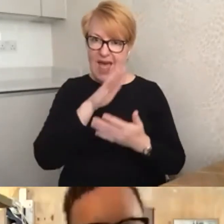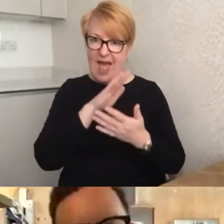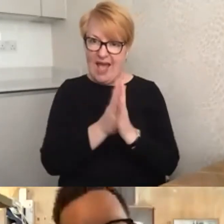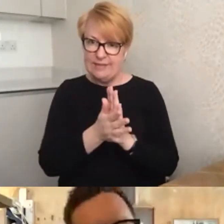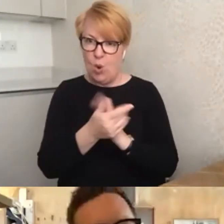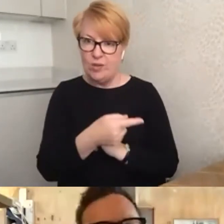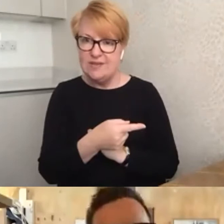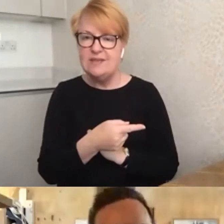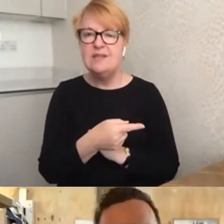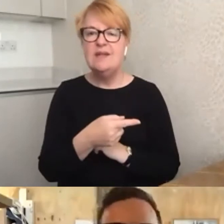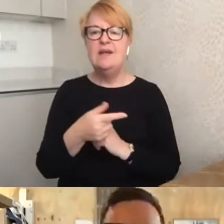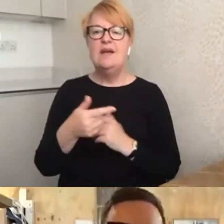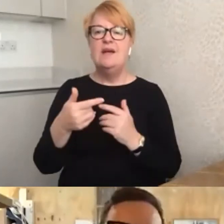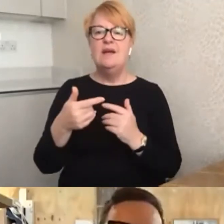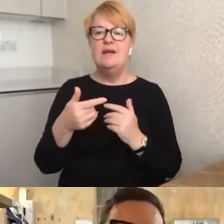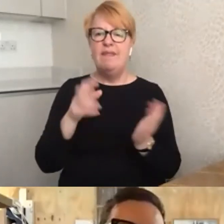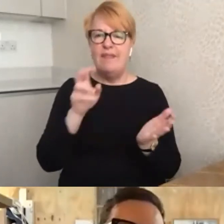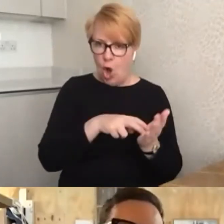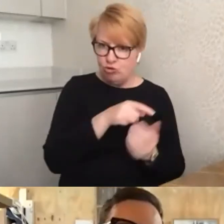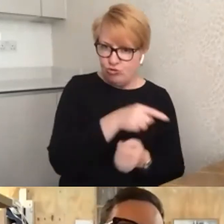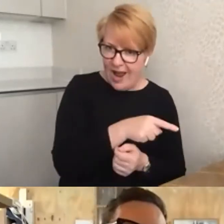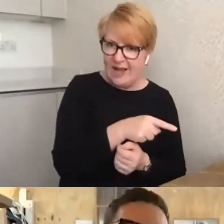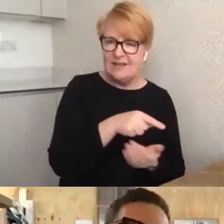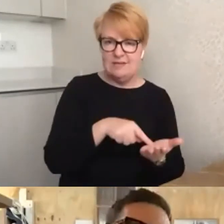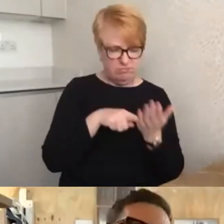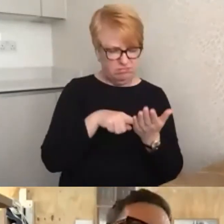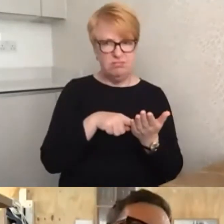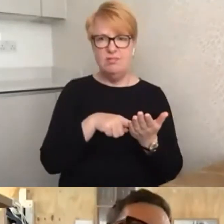the contracts that they receive, how much space they have.